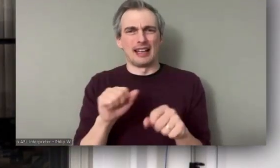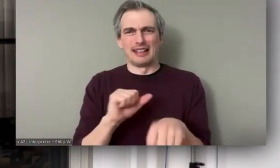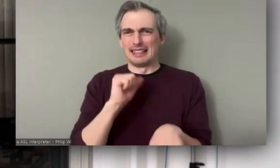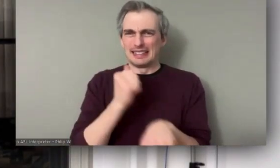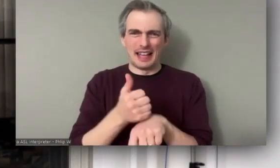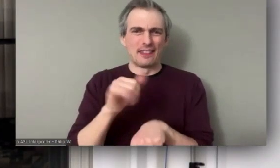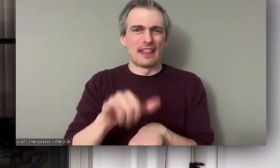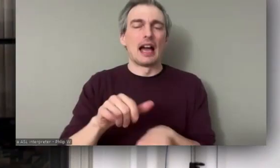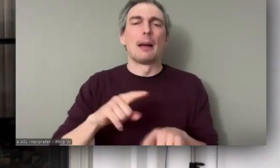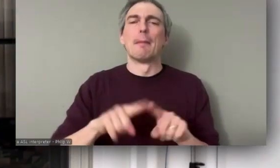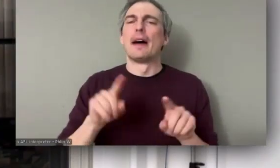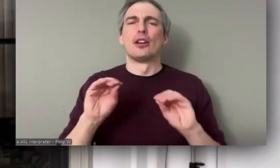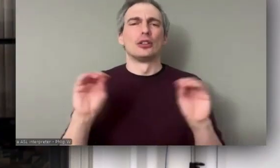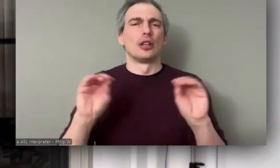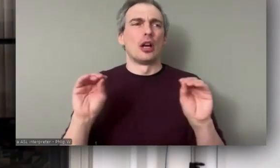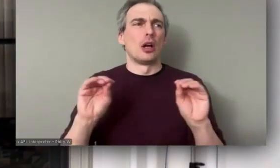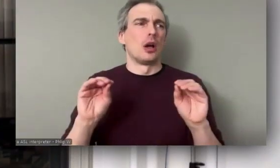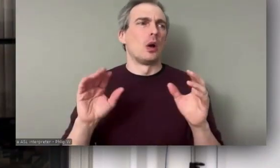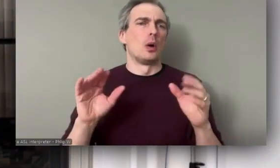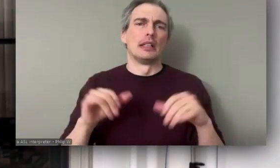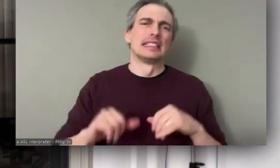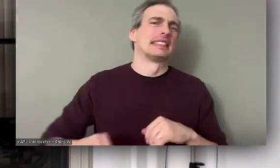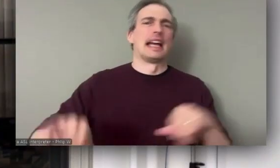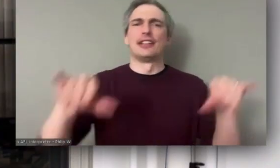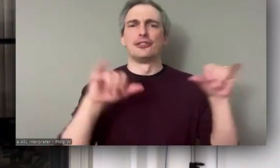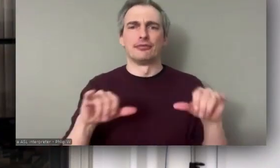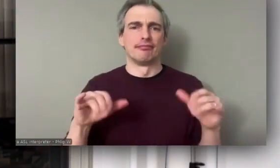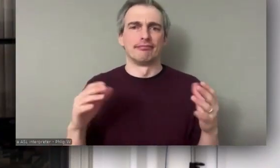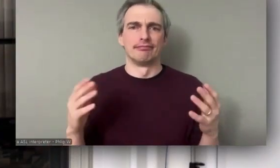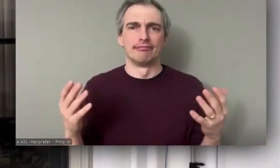Of just having a way to label those objects.